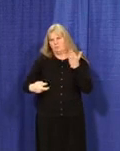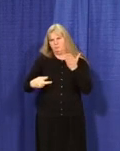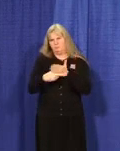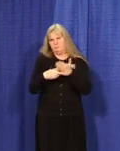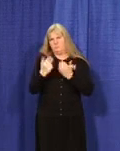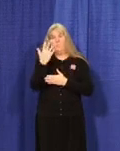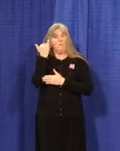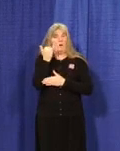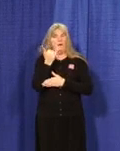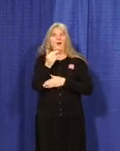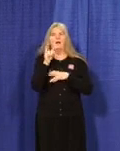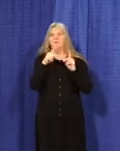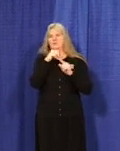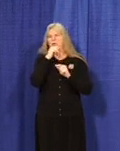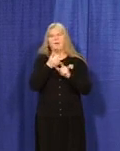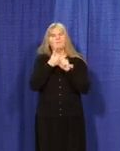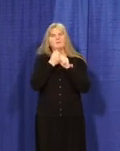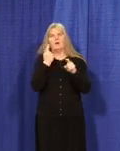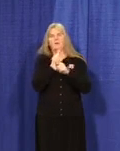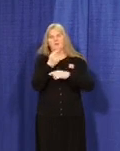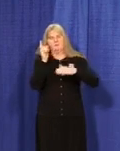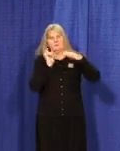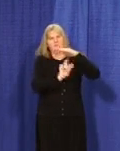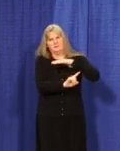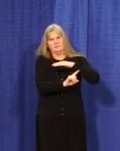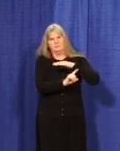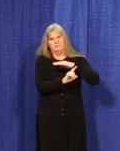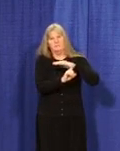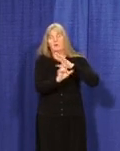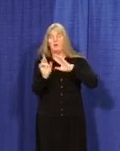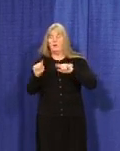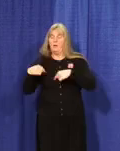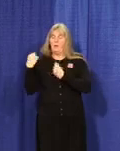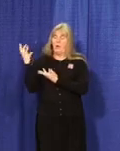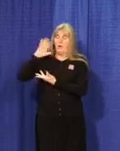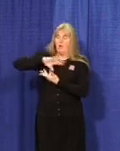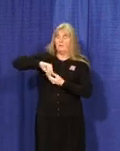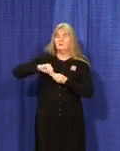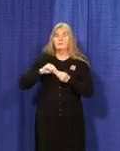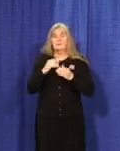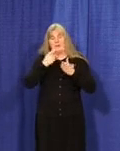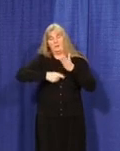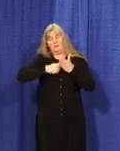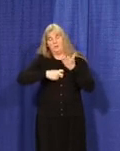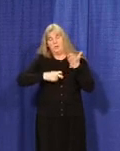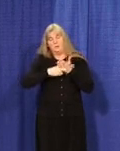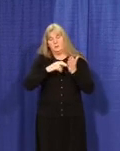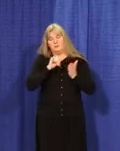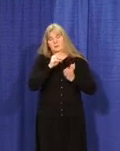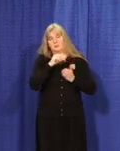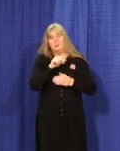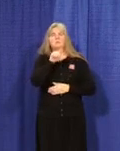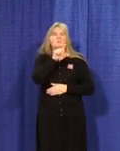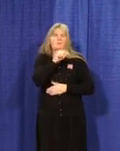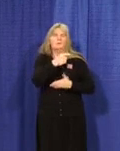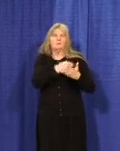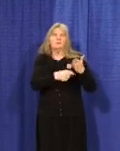This brings the total number of charges to 20. We will continue to enforce the rules under CEMA to protect the